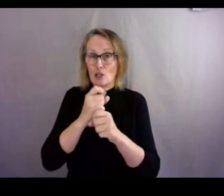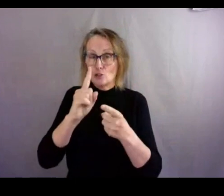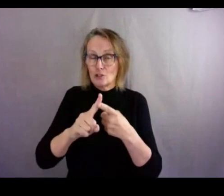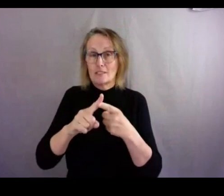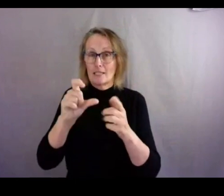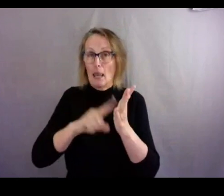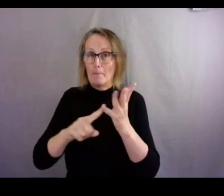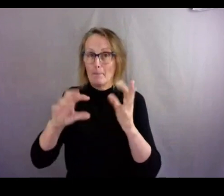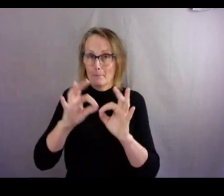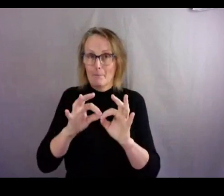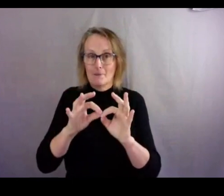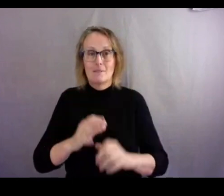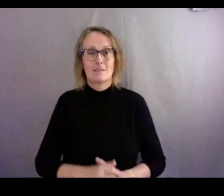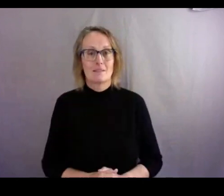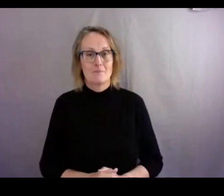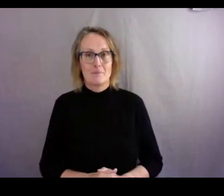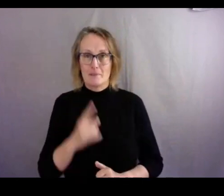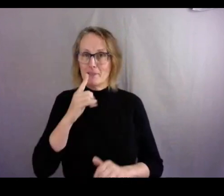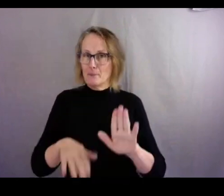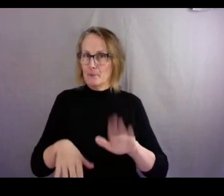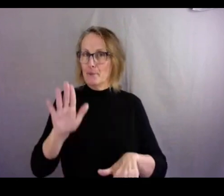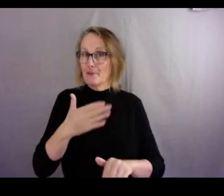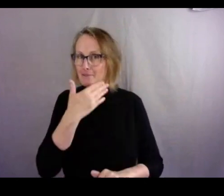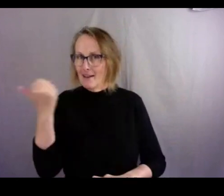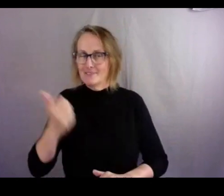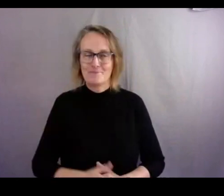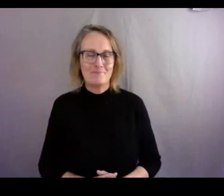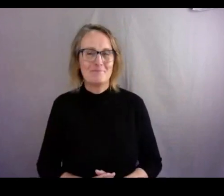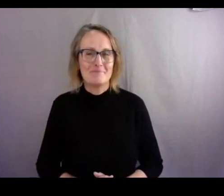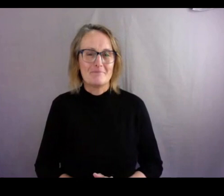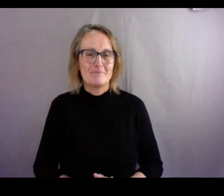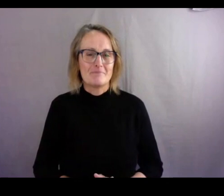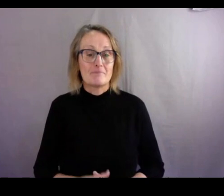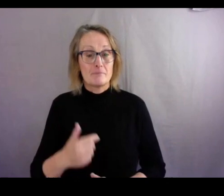"The SaVAge K'lub put the Va in SaVAge." I would like to particularly acknowledge